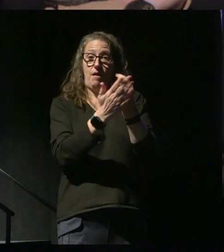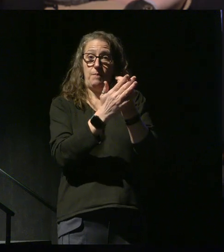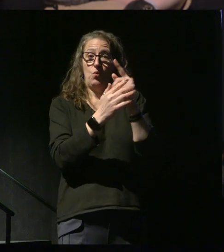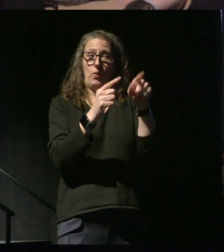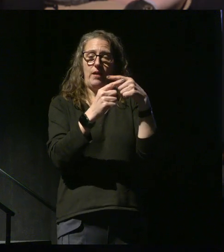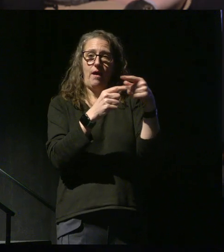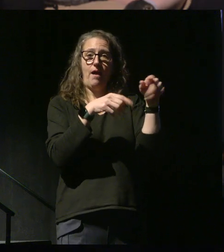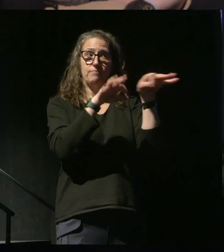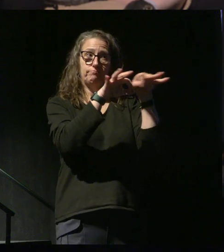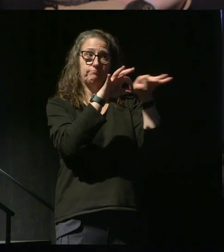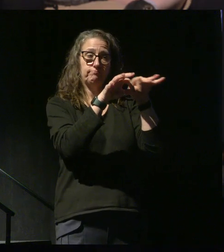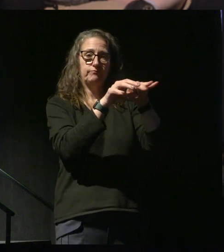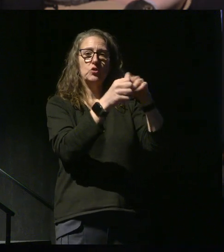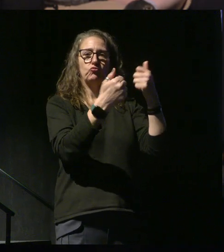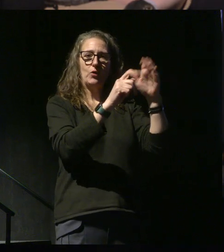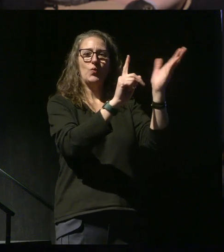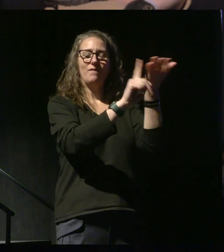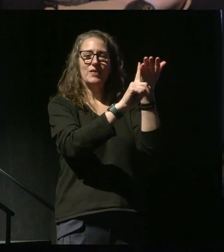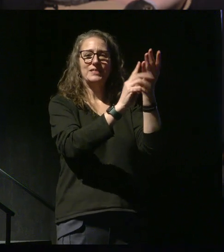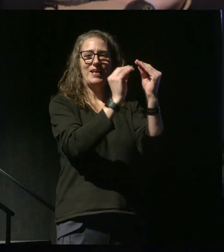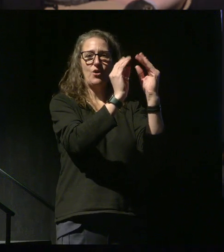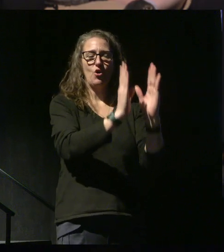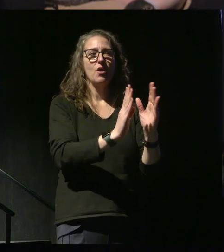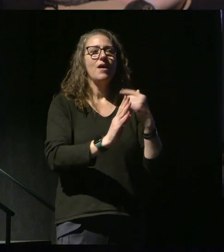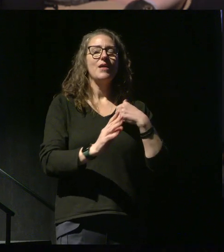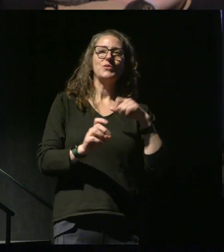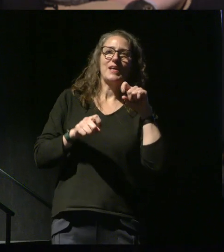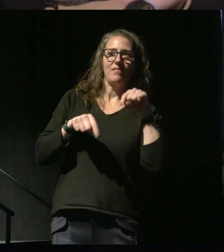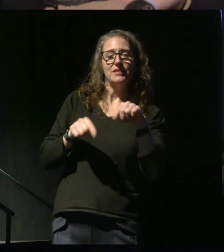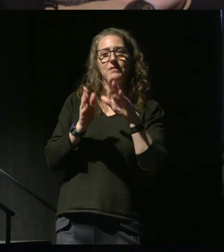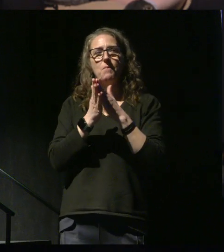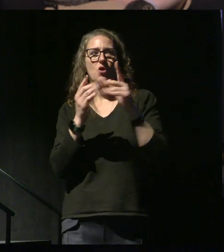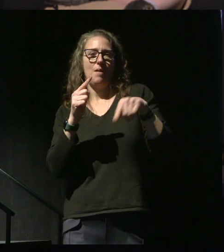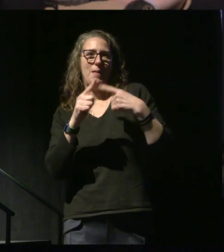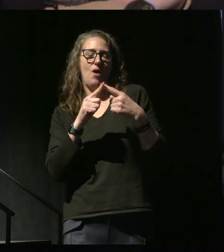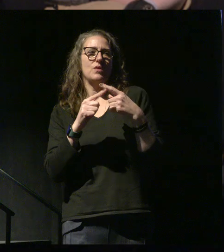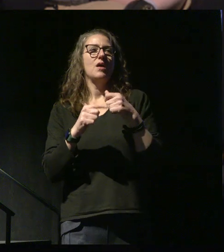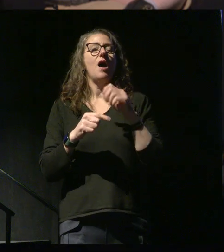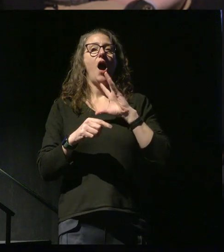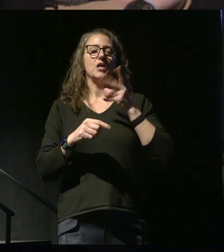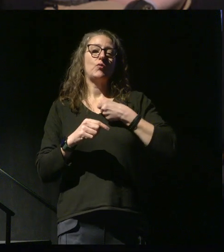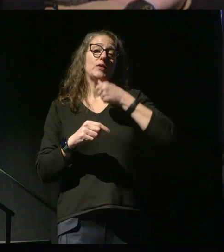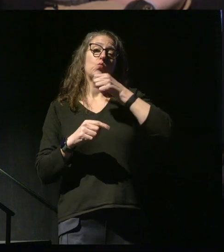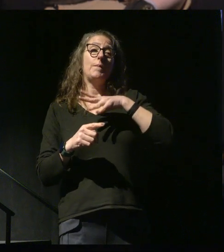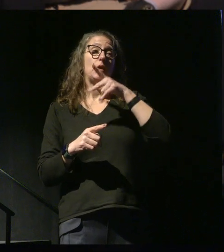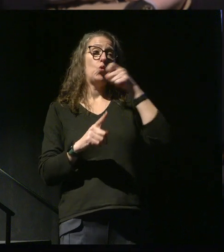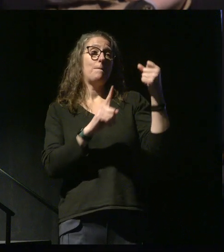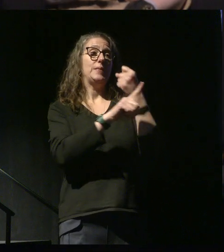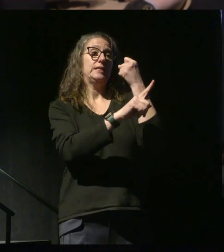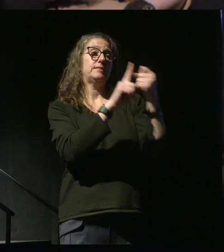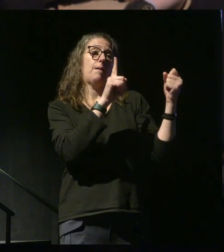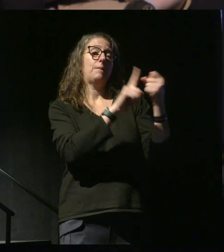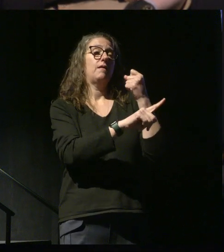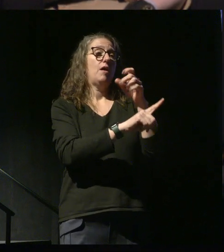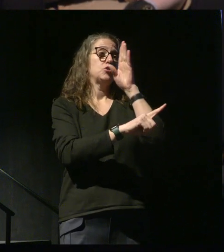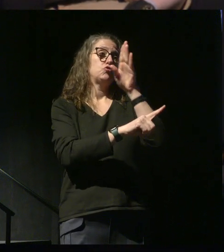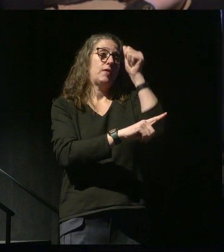"This is a novel about a gang of trans women that beats up straight guys for fun." And oh, there's like fist pumping in there.